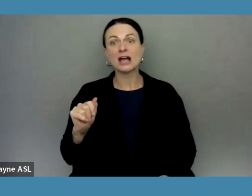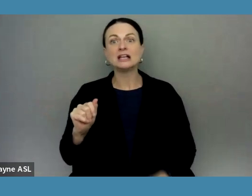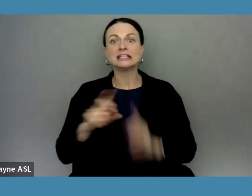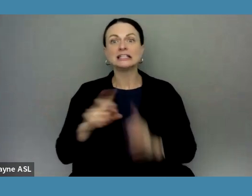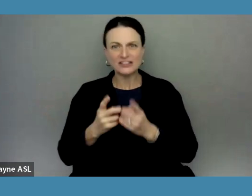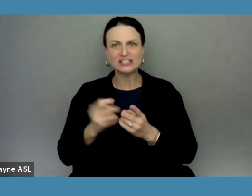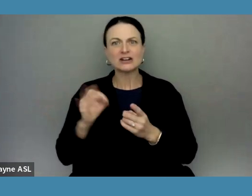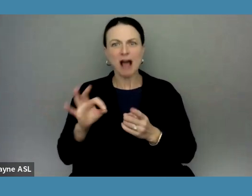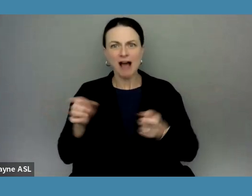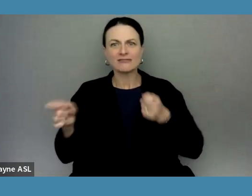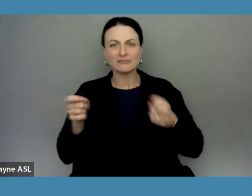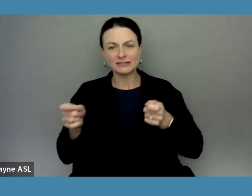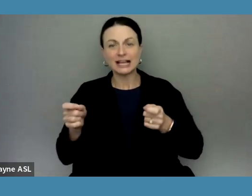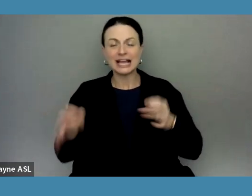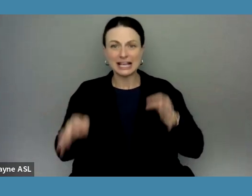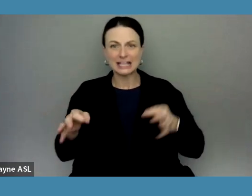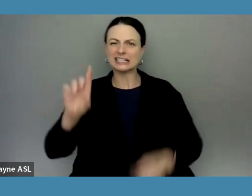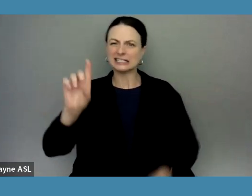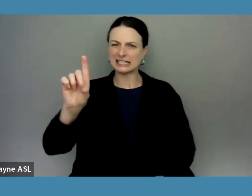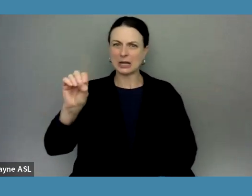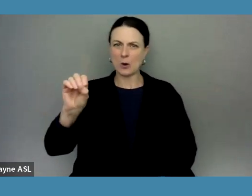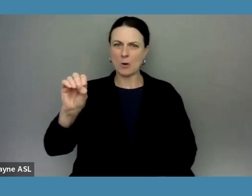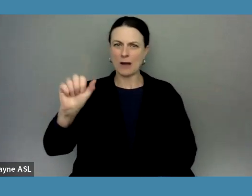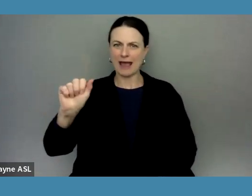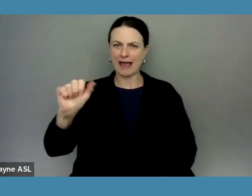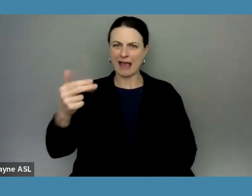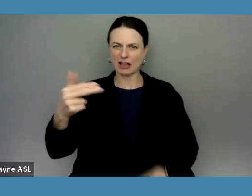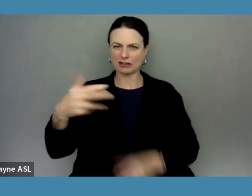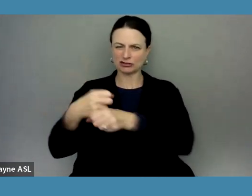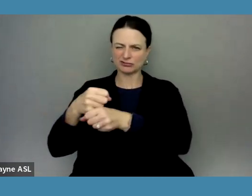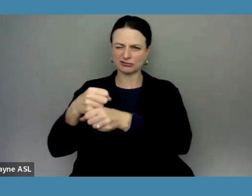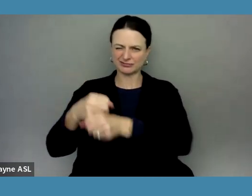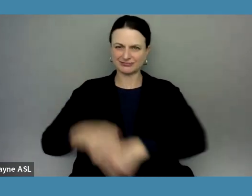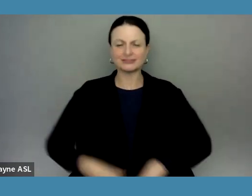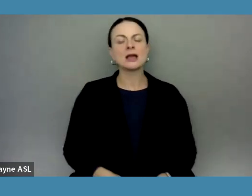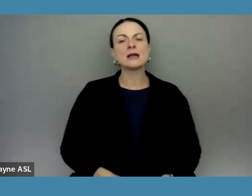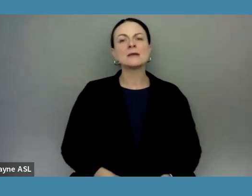DOAH, D-O-A-H, the Florida Office of Fair Hearings,